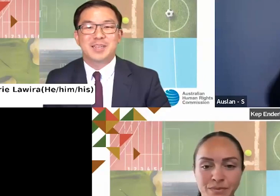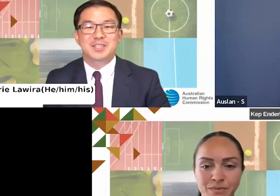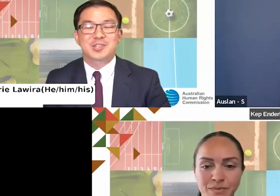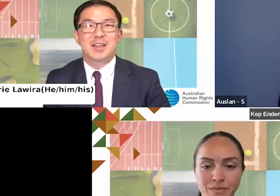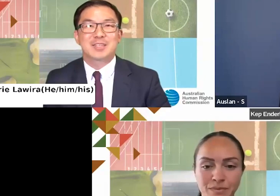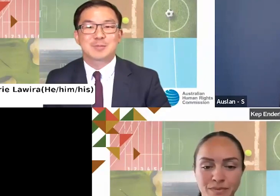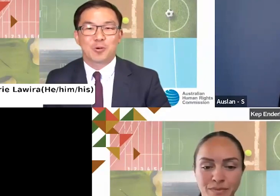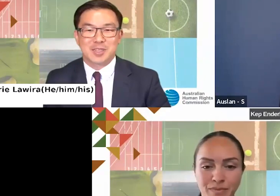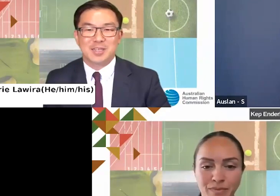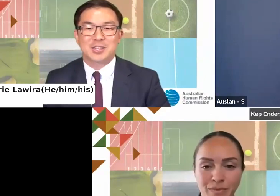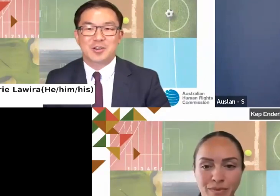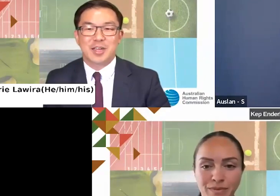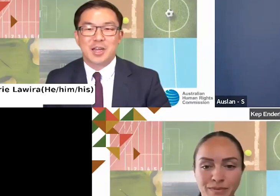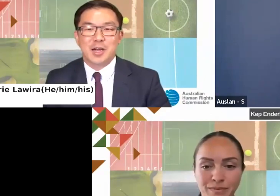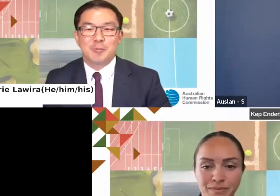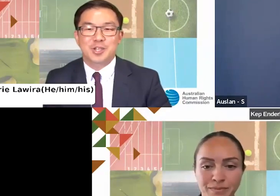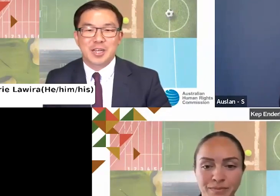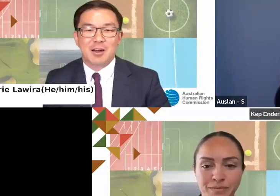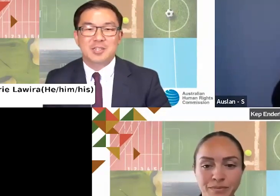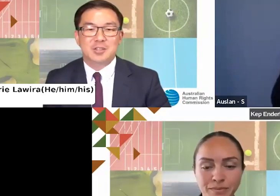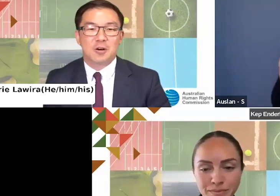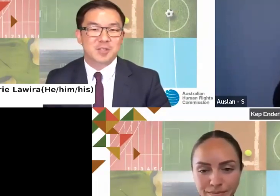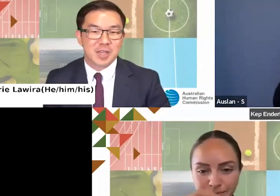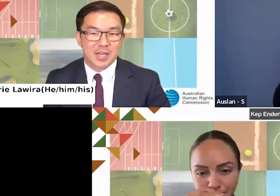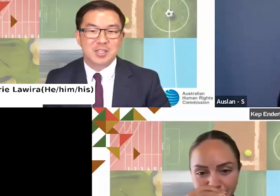in the Australian sports industry, which encourages conversations